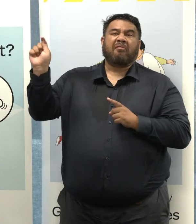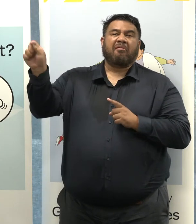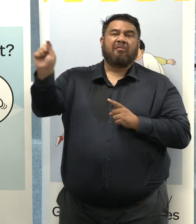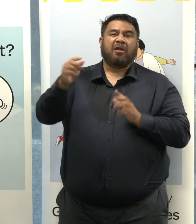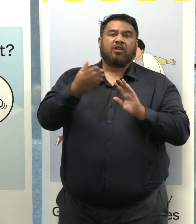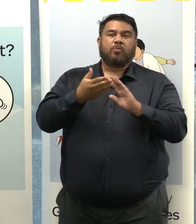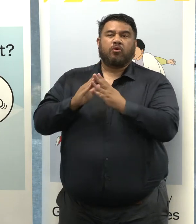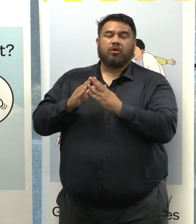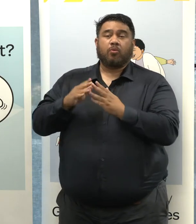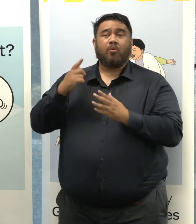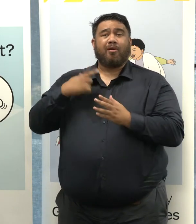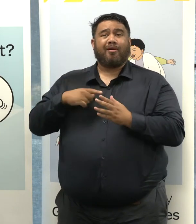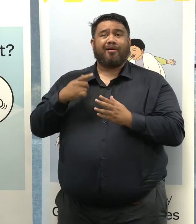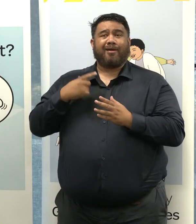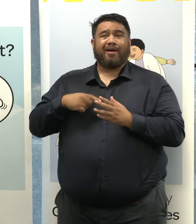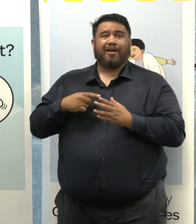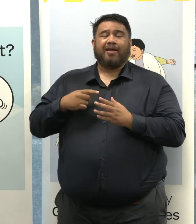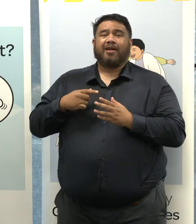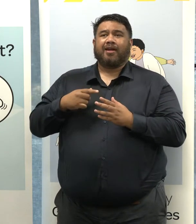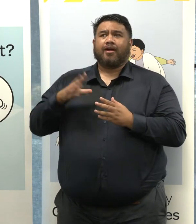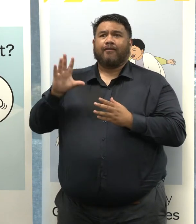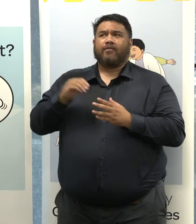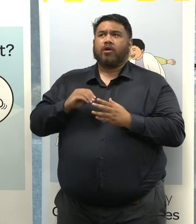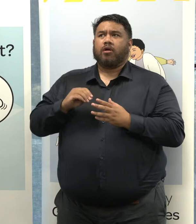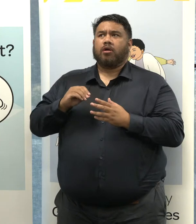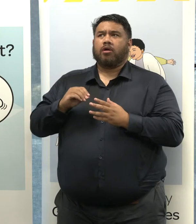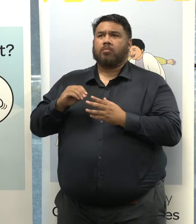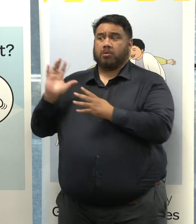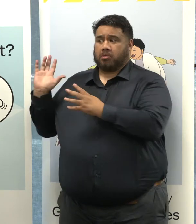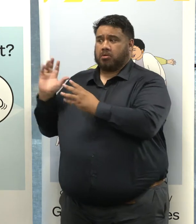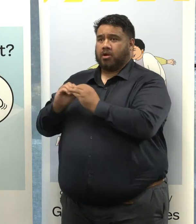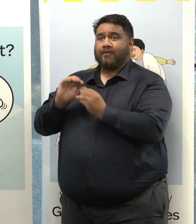don't have recent hospital admissions with Delta, we know